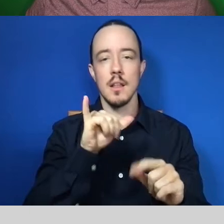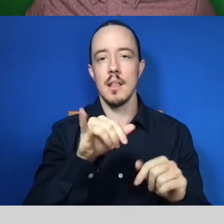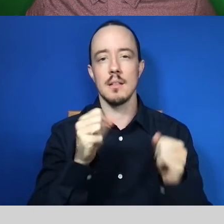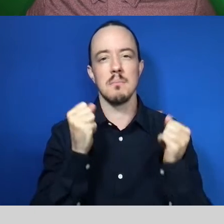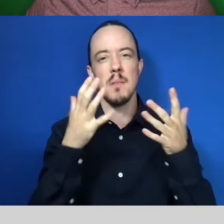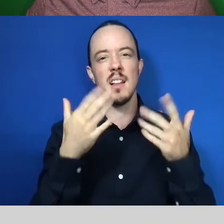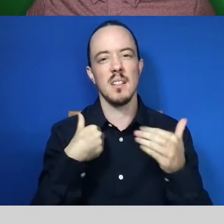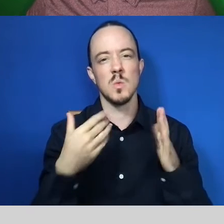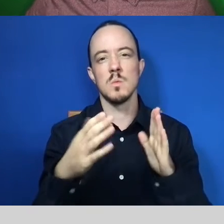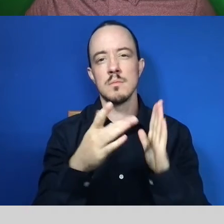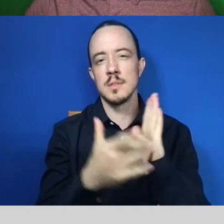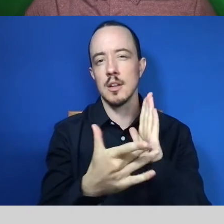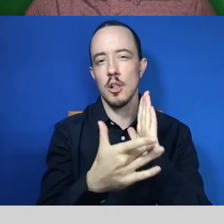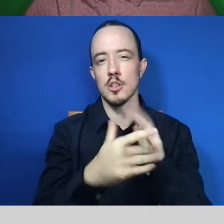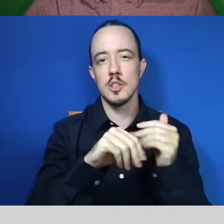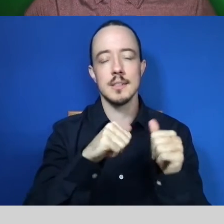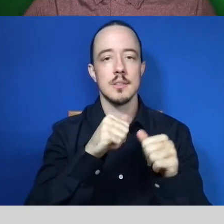So that value is just one or two commands away.